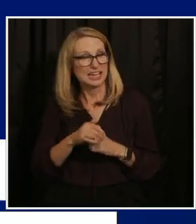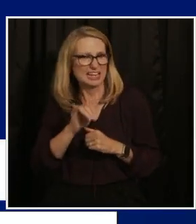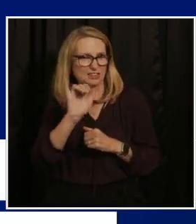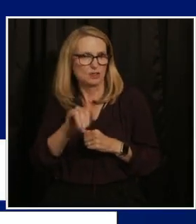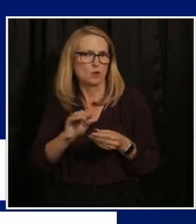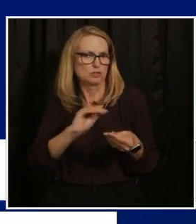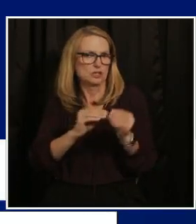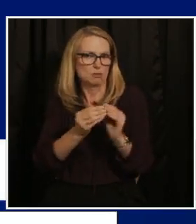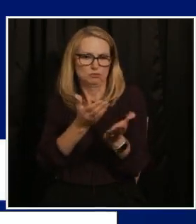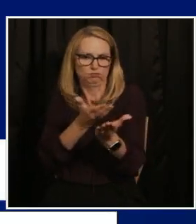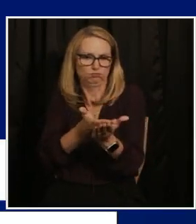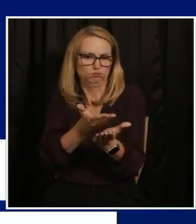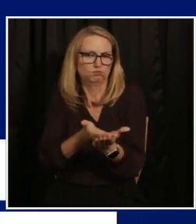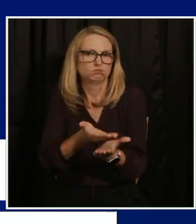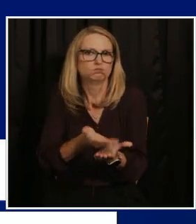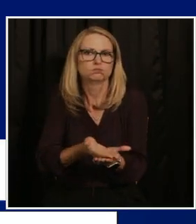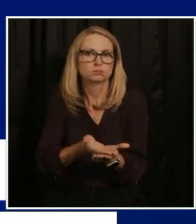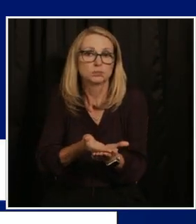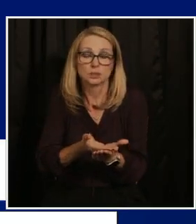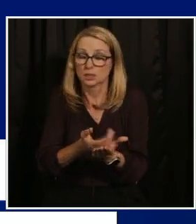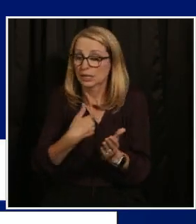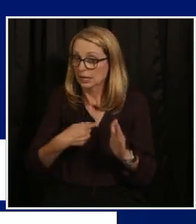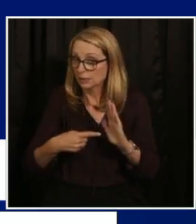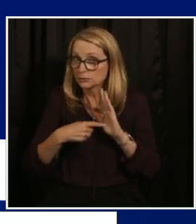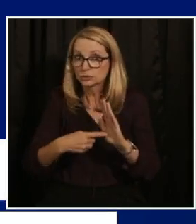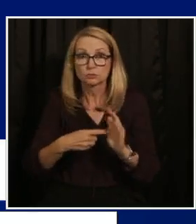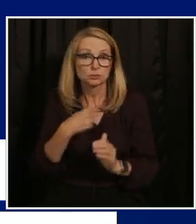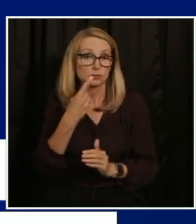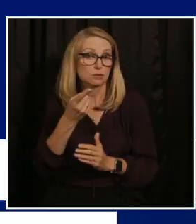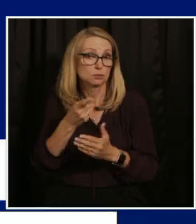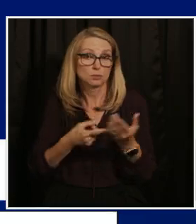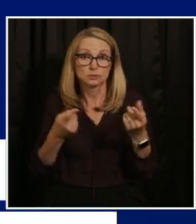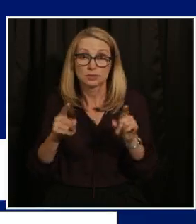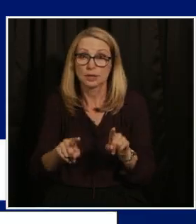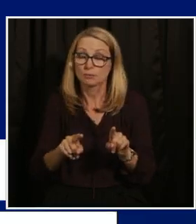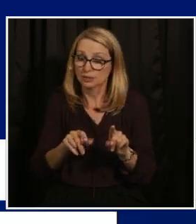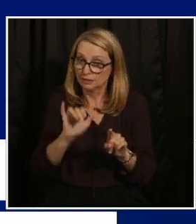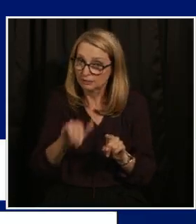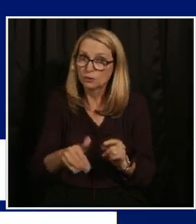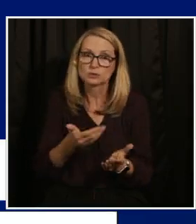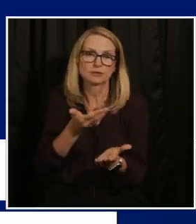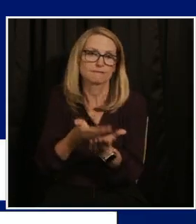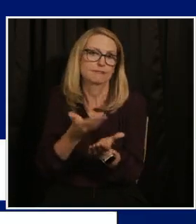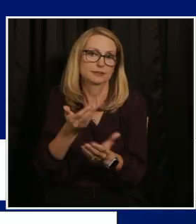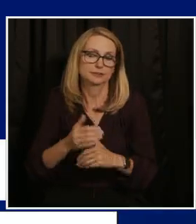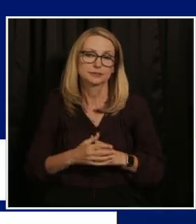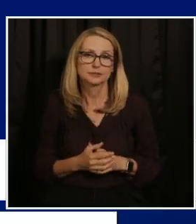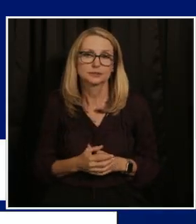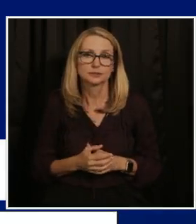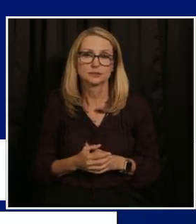just telling you how it is those are the facts uh and while of course the top medical experts